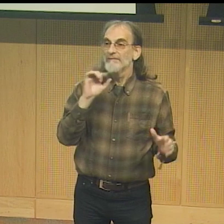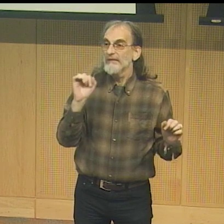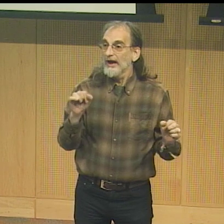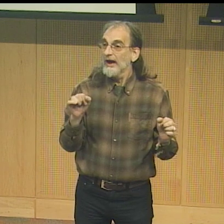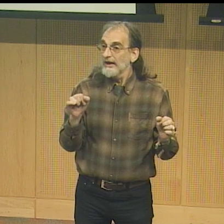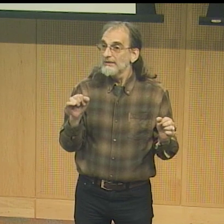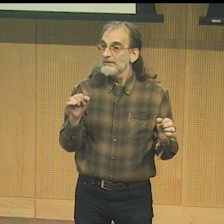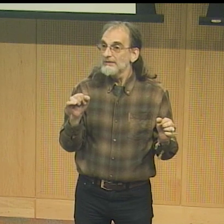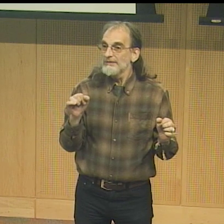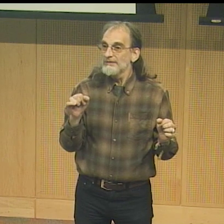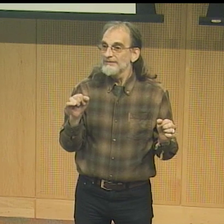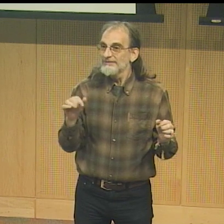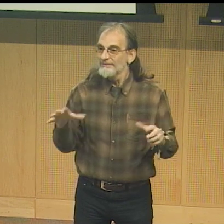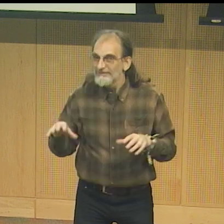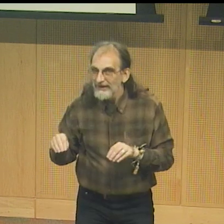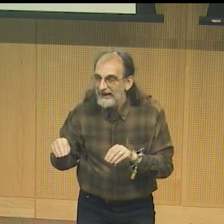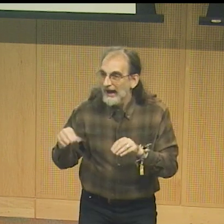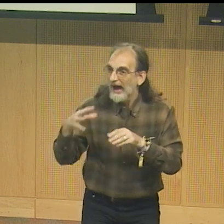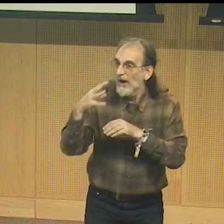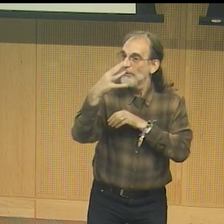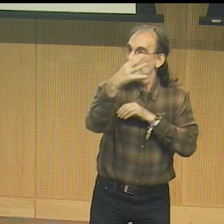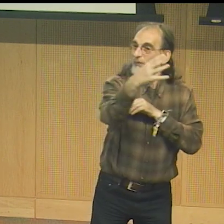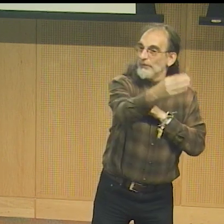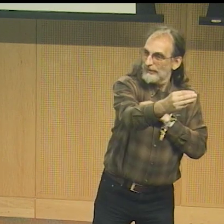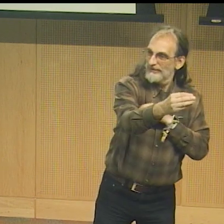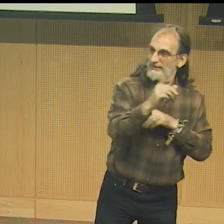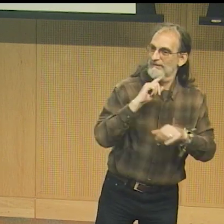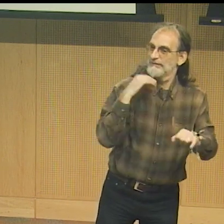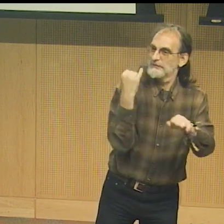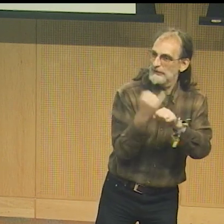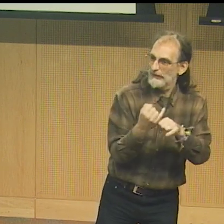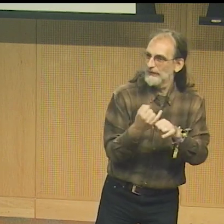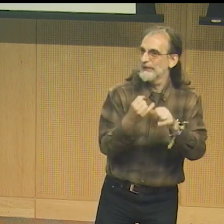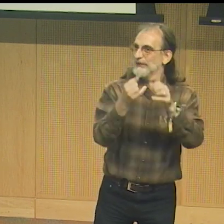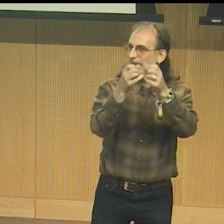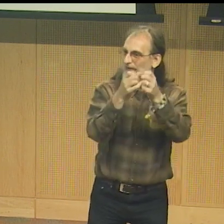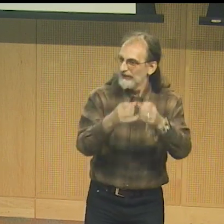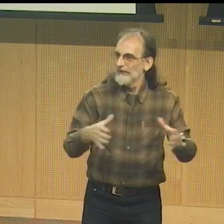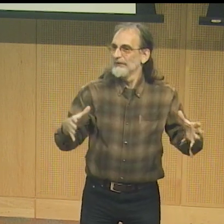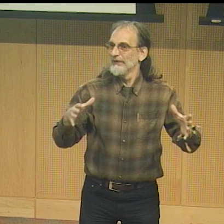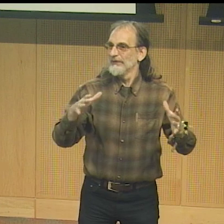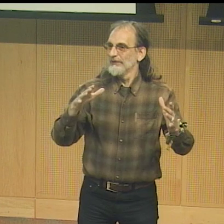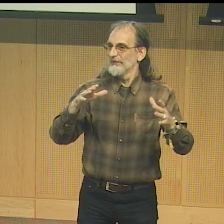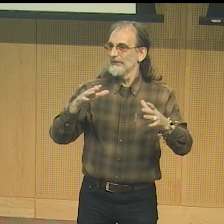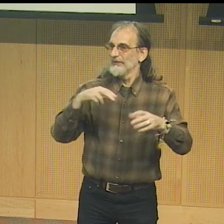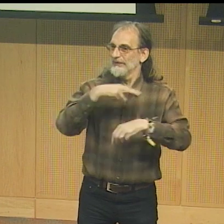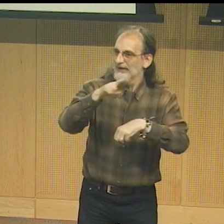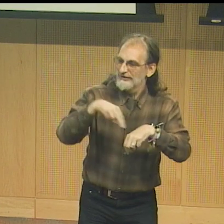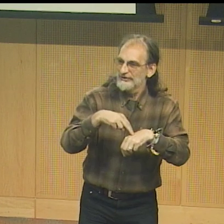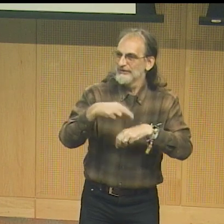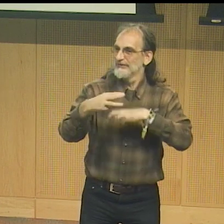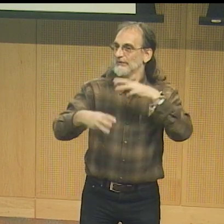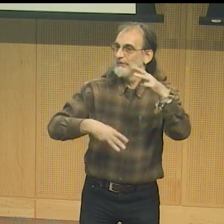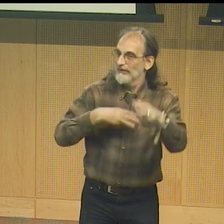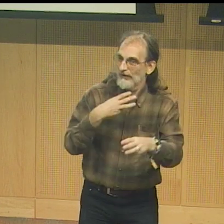Deaf people need to get out in the world, travel internationally, meet other citizens of the world.